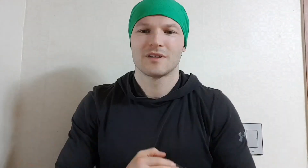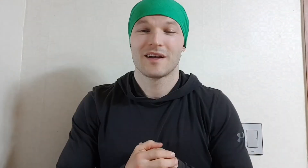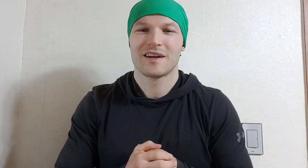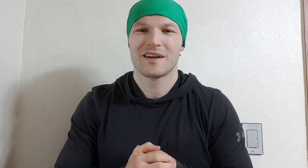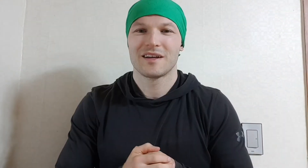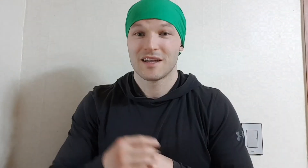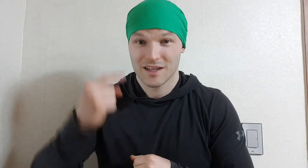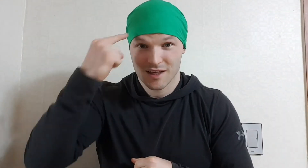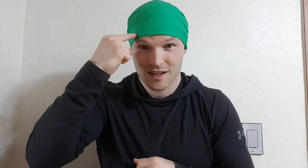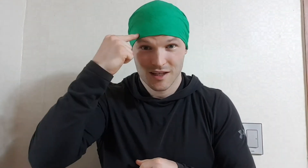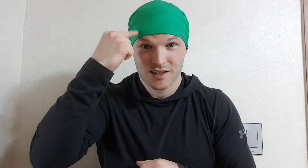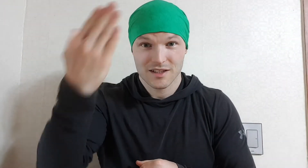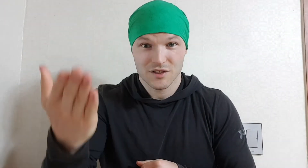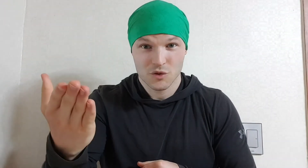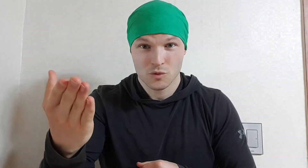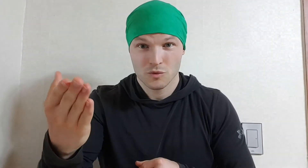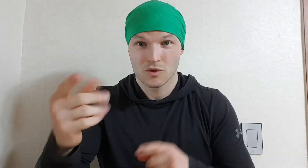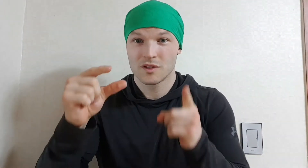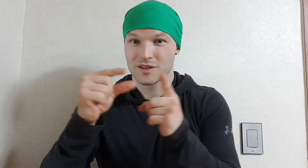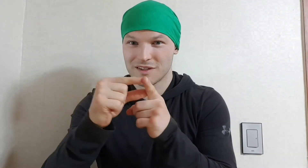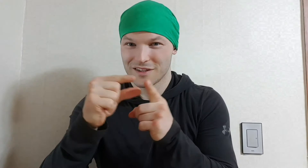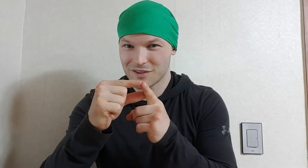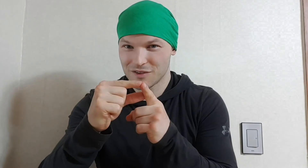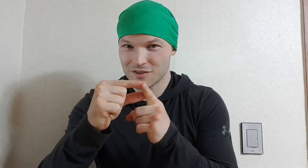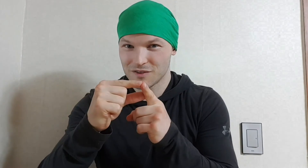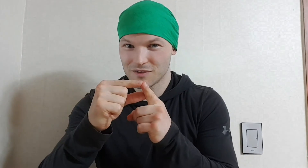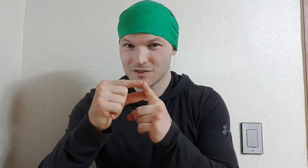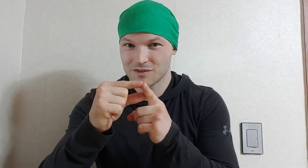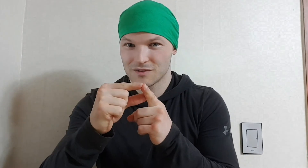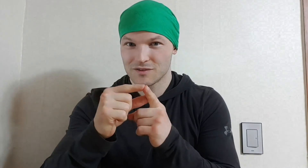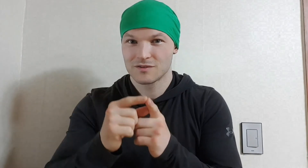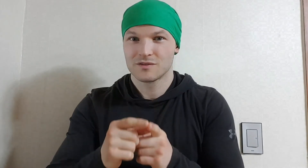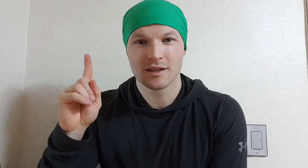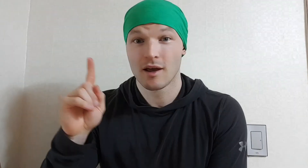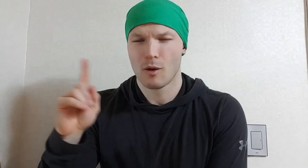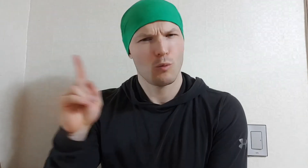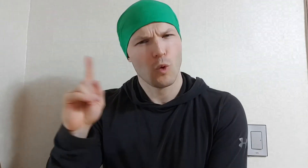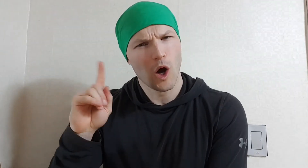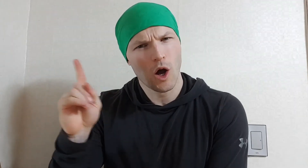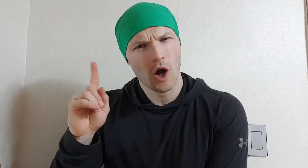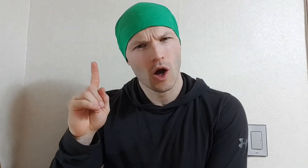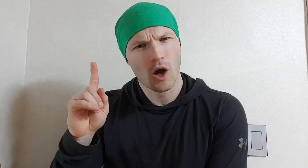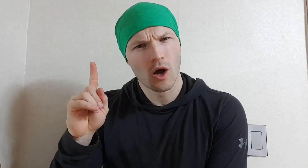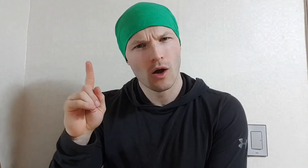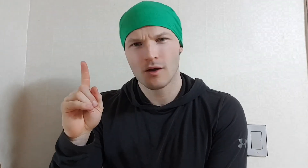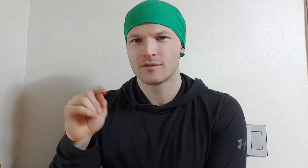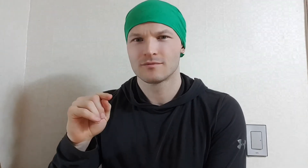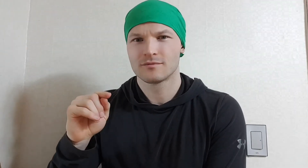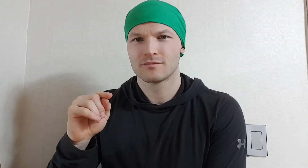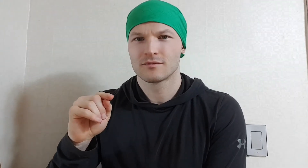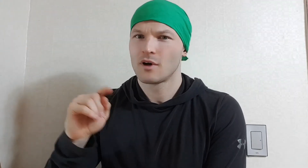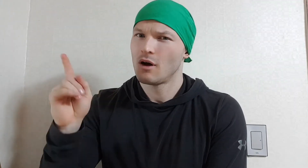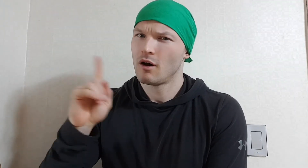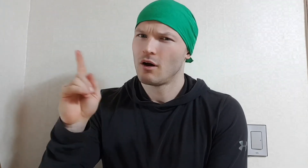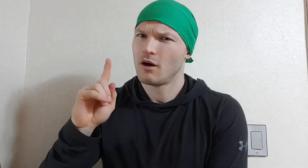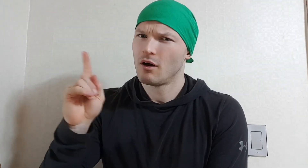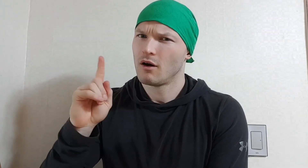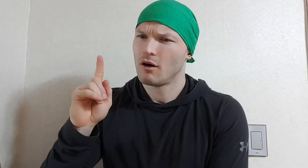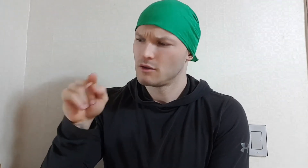Question words what (this is used as a part of and sometimes as entire sign for other question words)